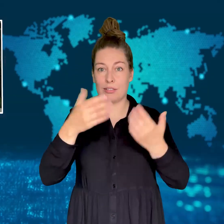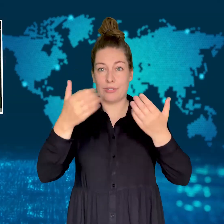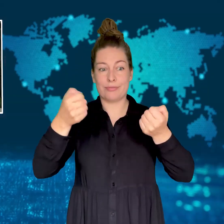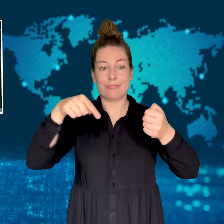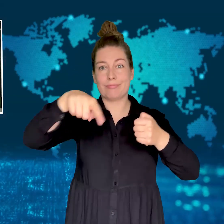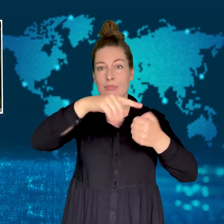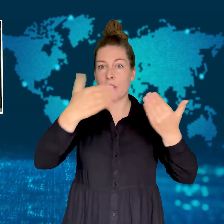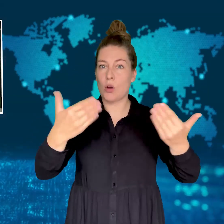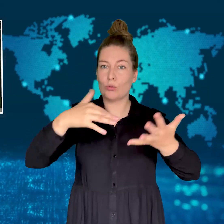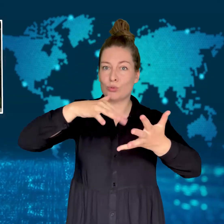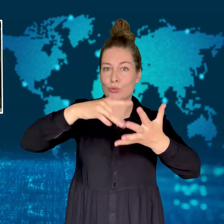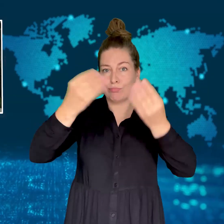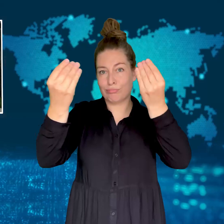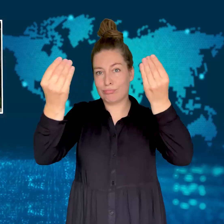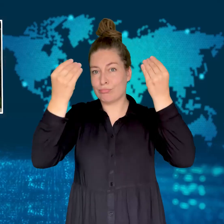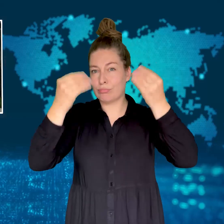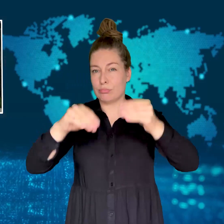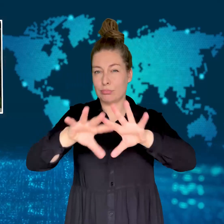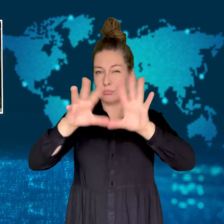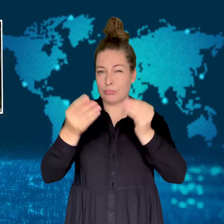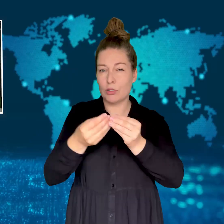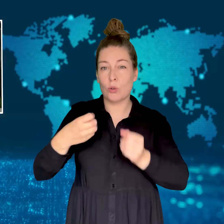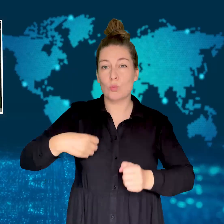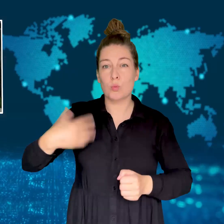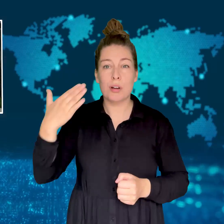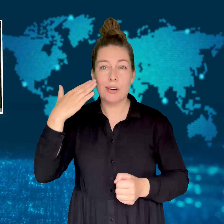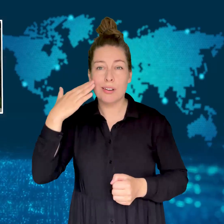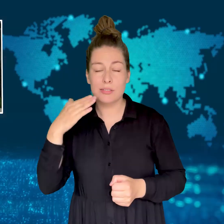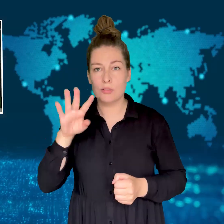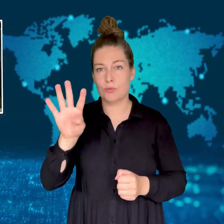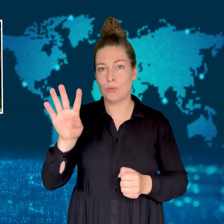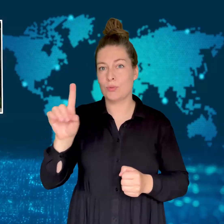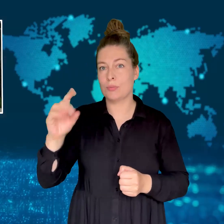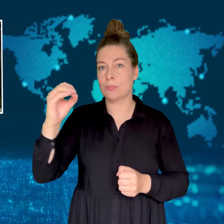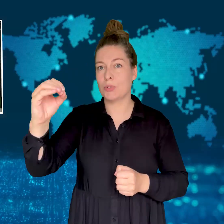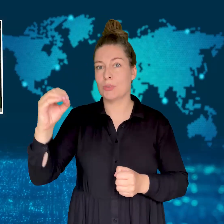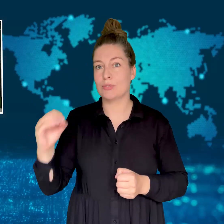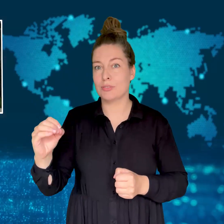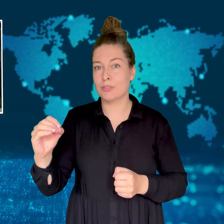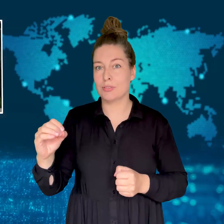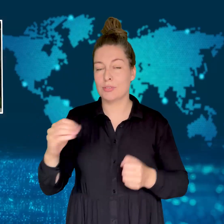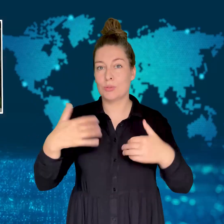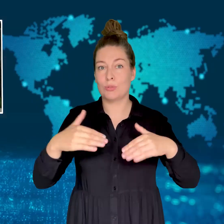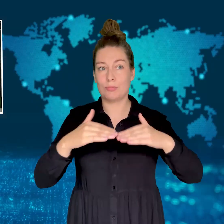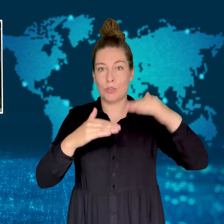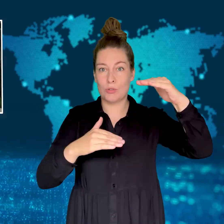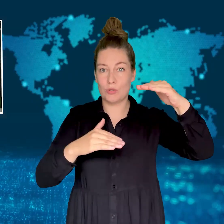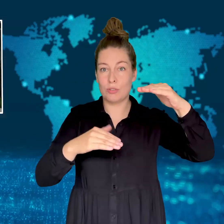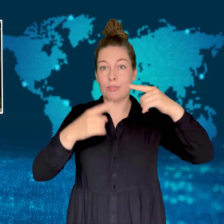do not have equal representation.